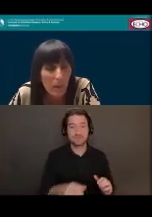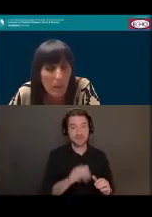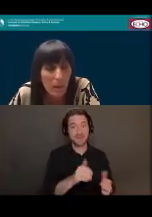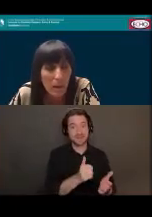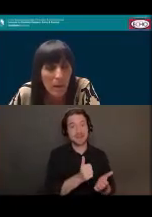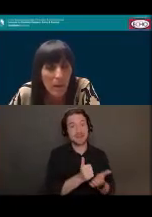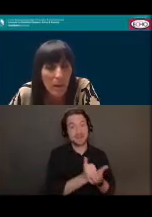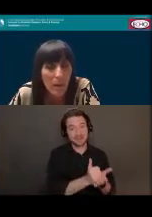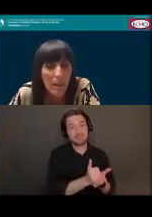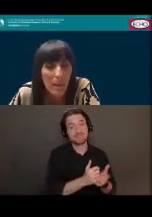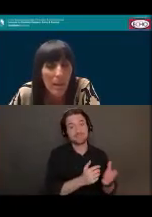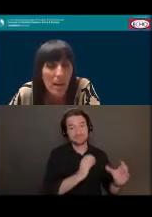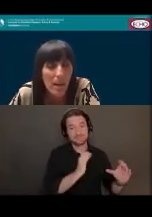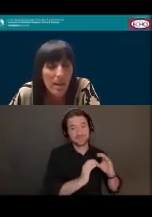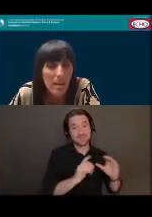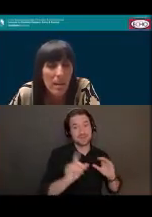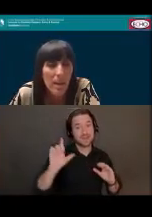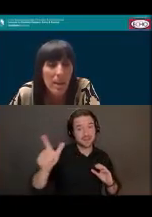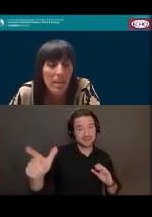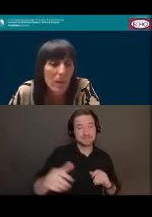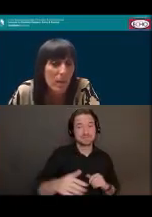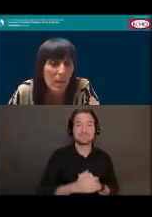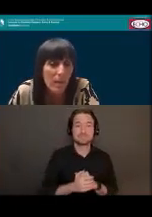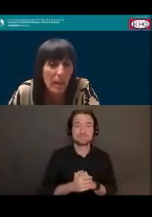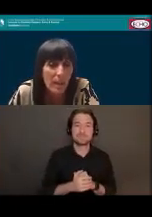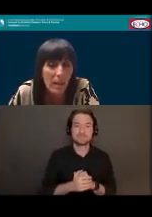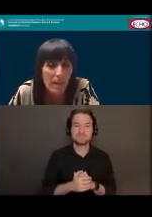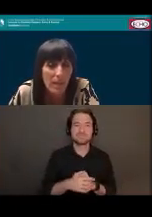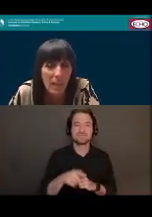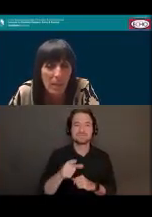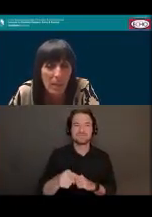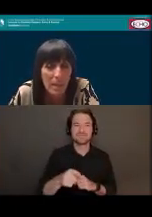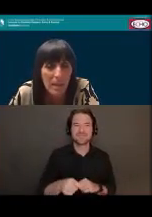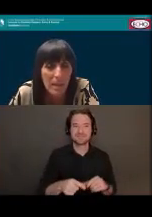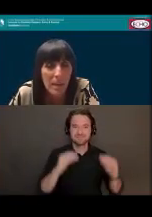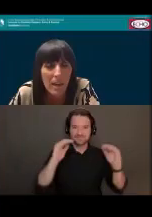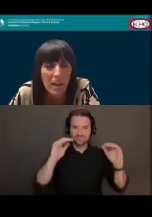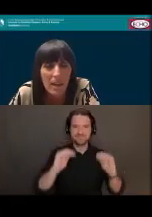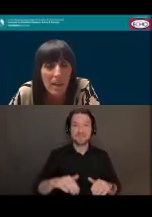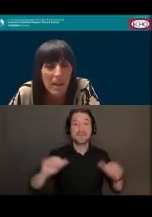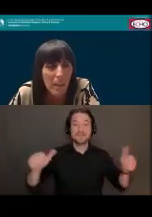communication later on, those inviting environments. Somebody